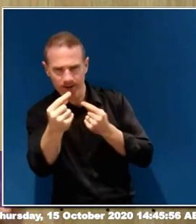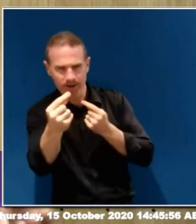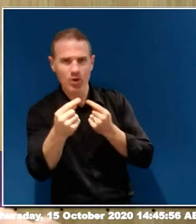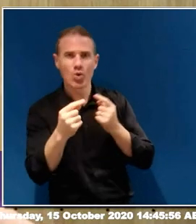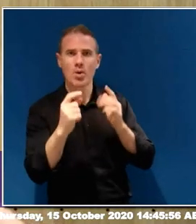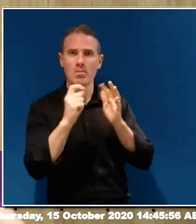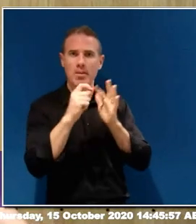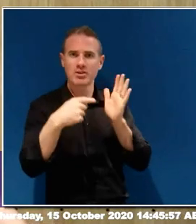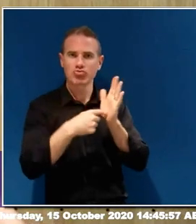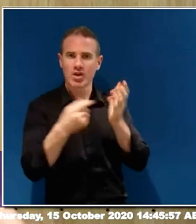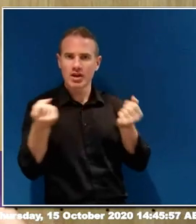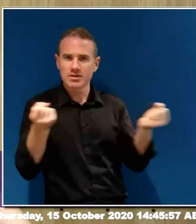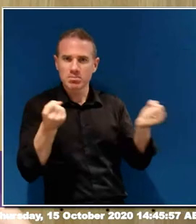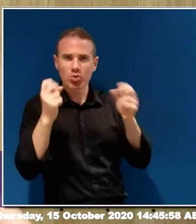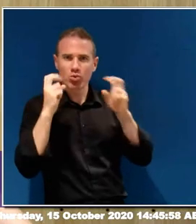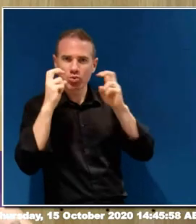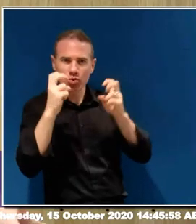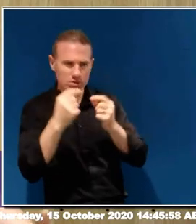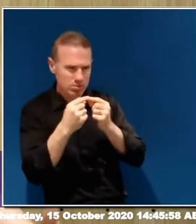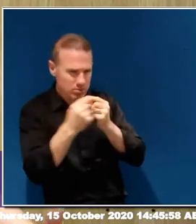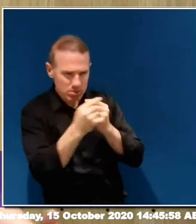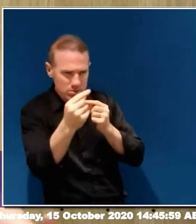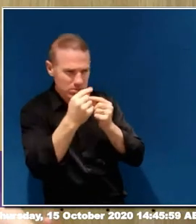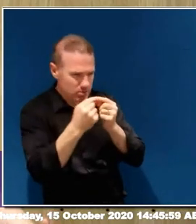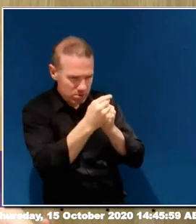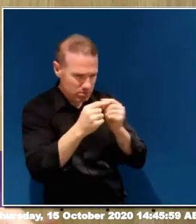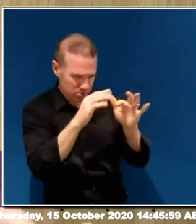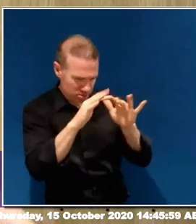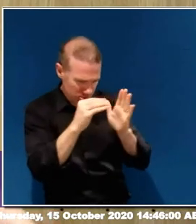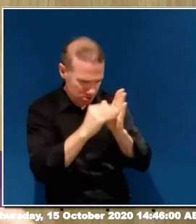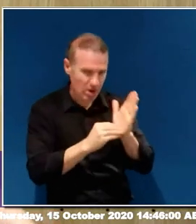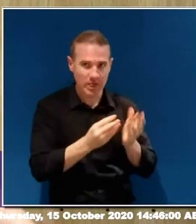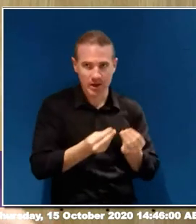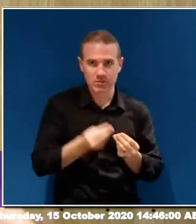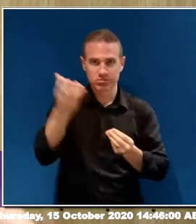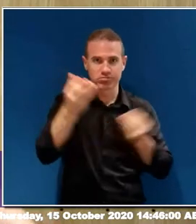principals to let them know to be aware that "This student has been proposed